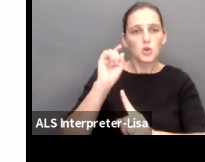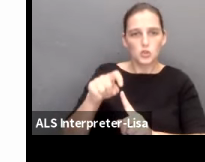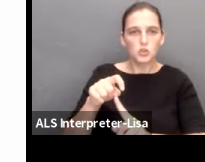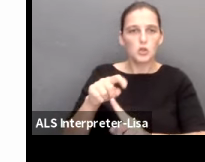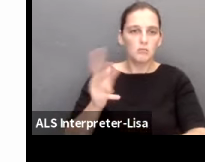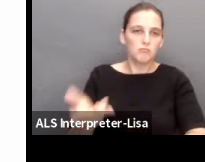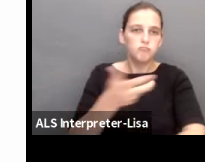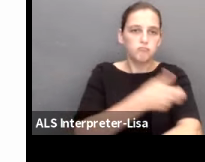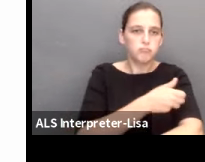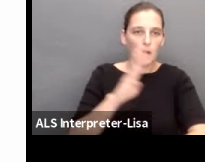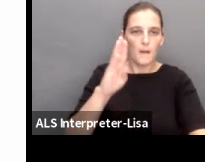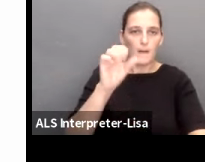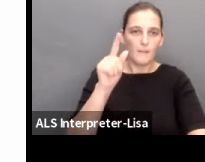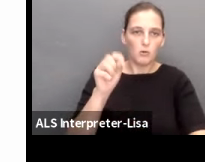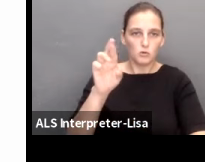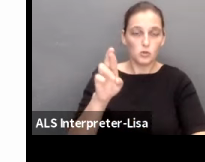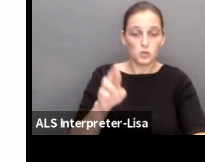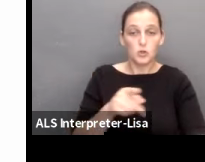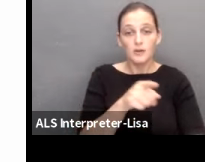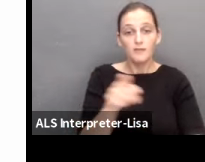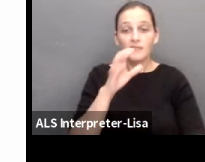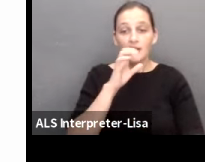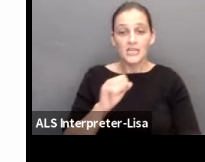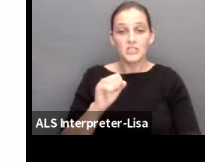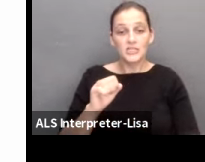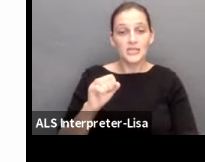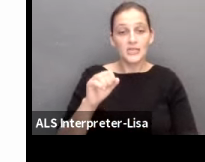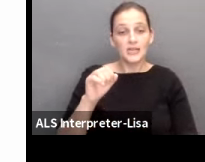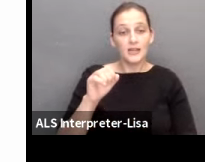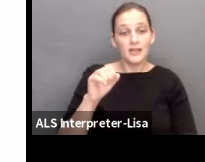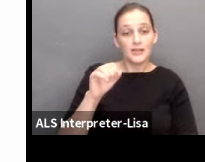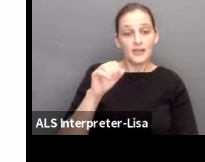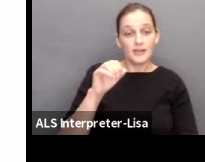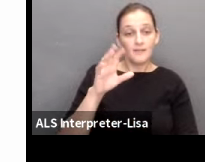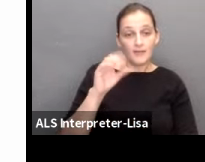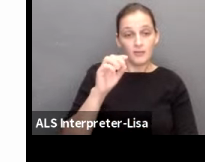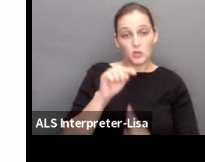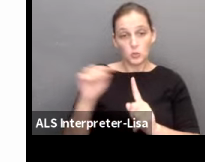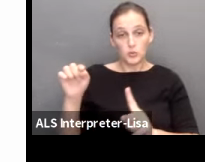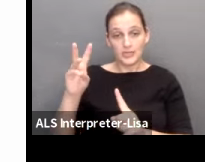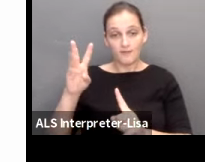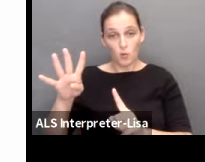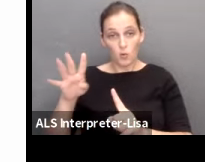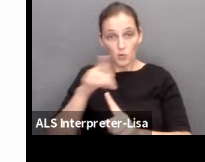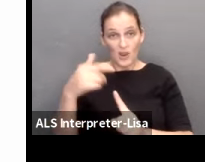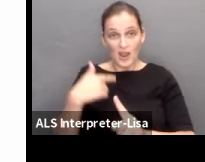And that people ages 50 to 64 who have underlying health condition should get the Pfizer booster.